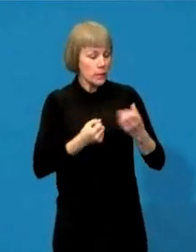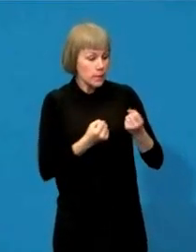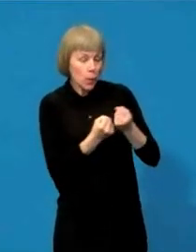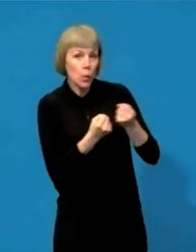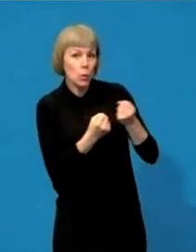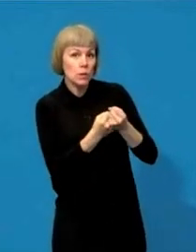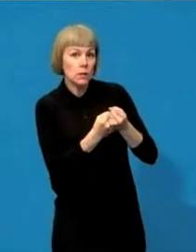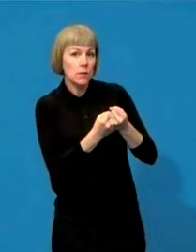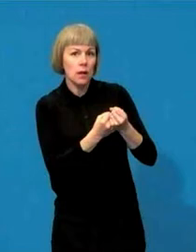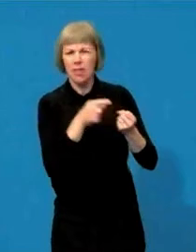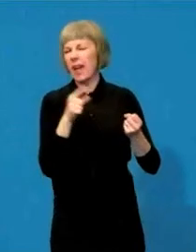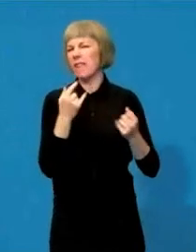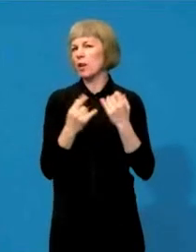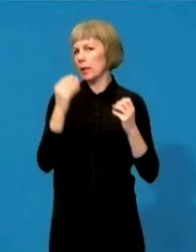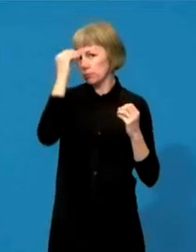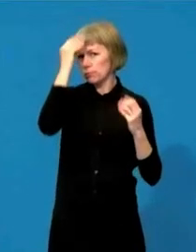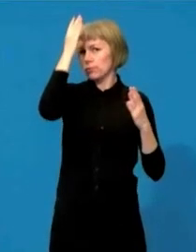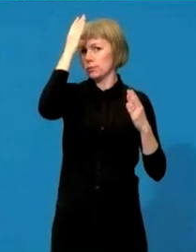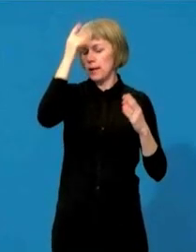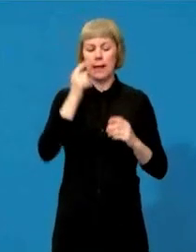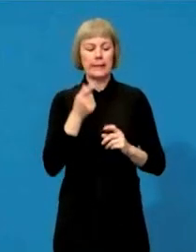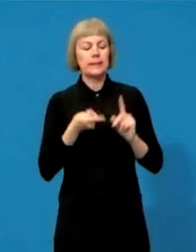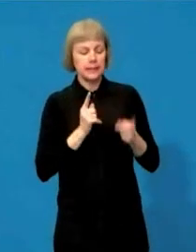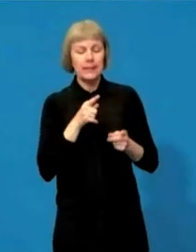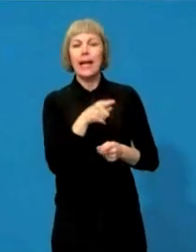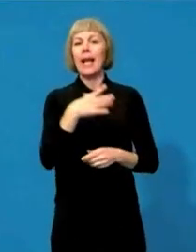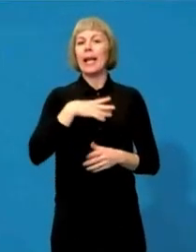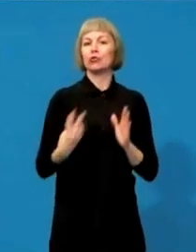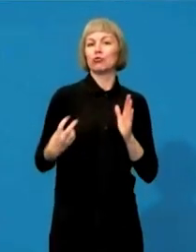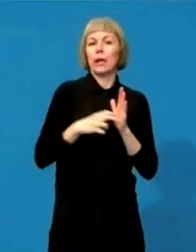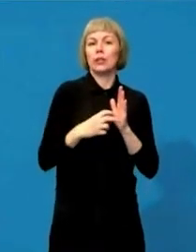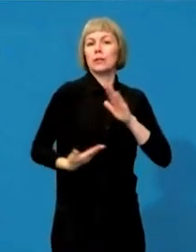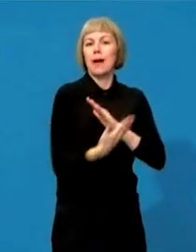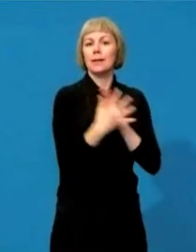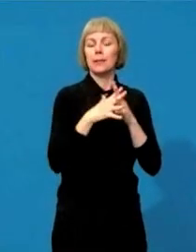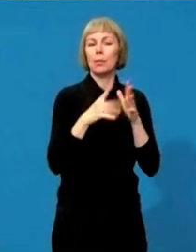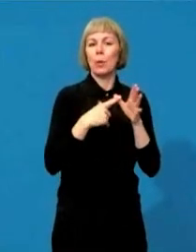registered in the state system to get support for him at daycare.